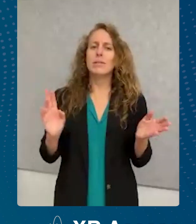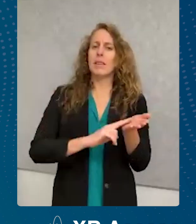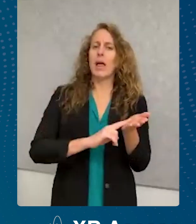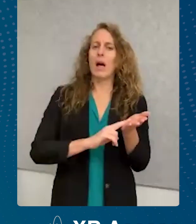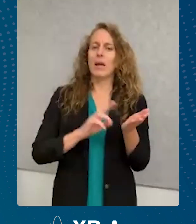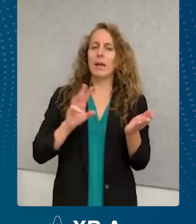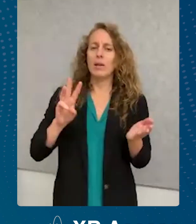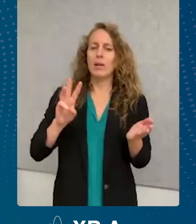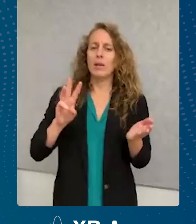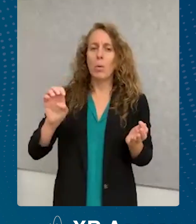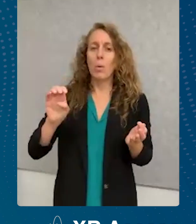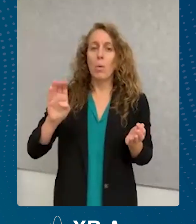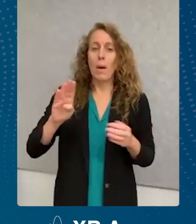to complete missions.